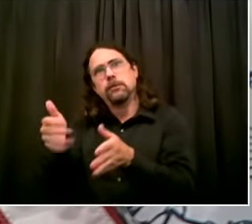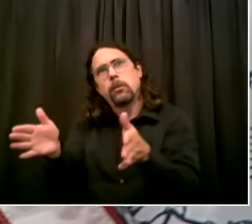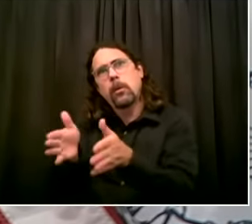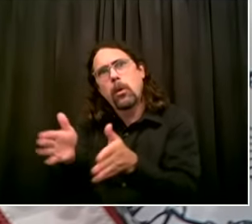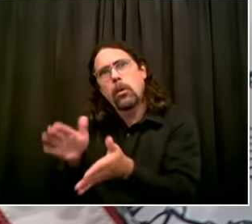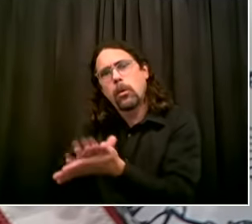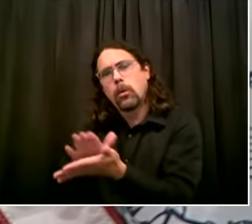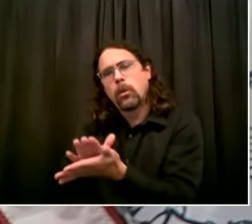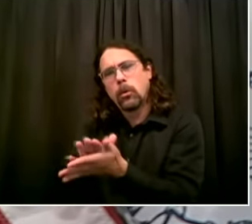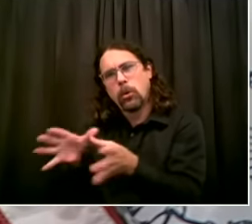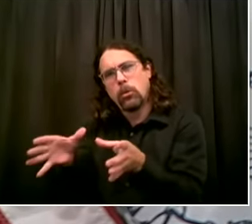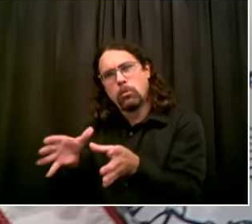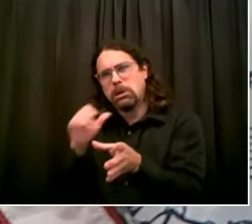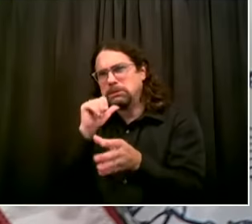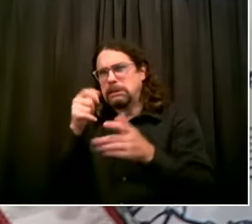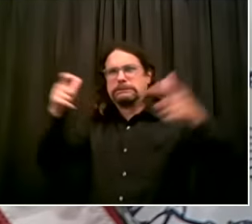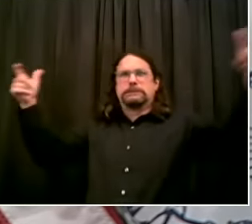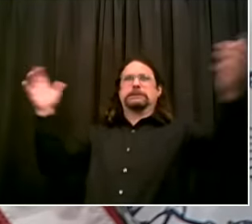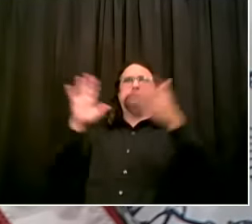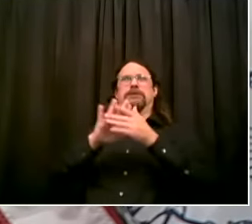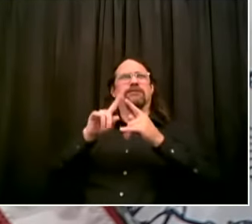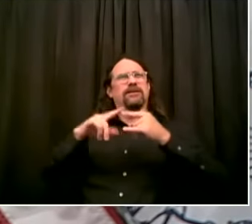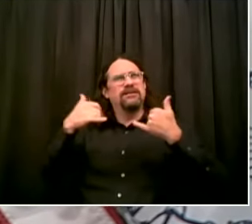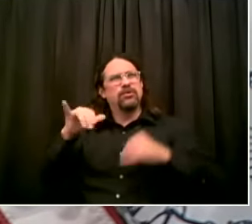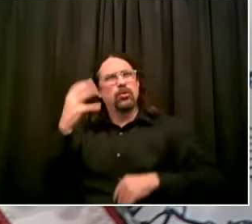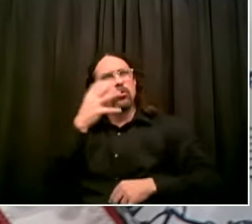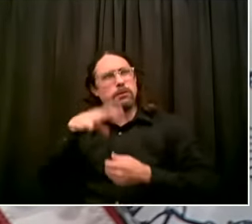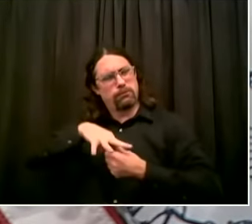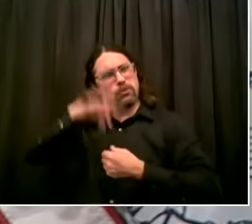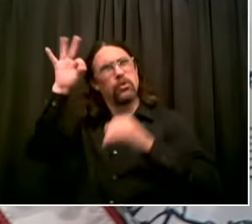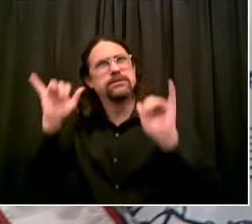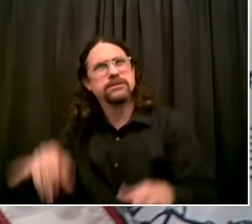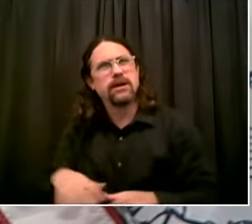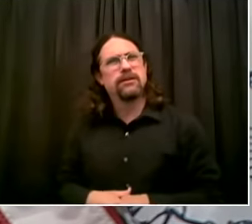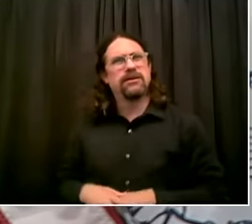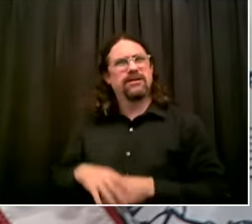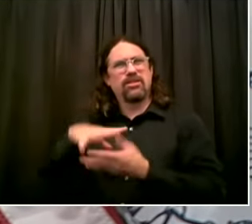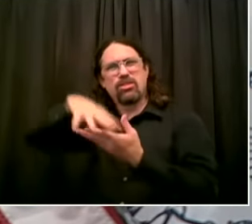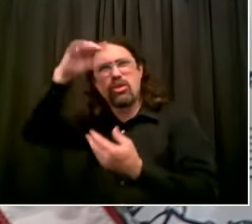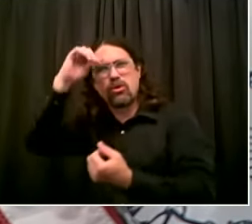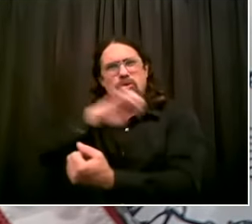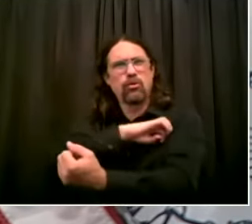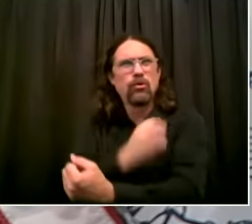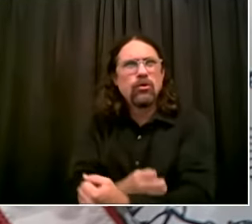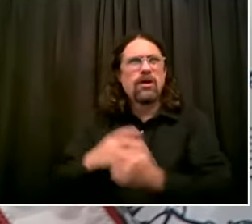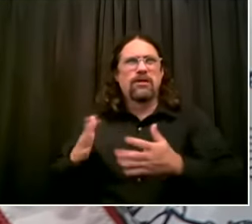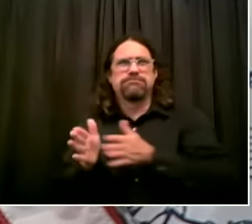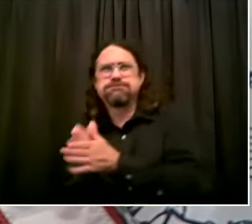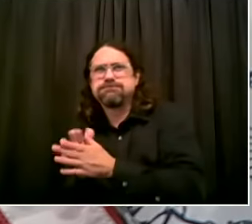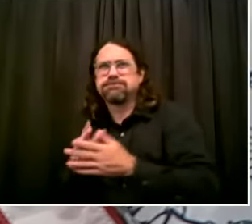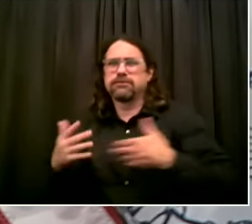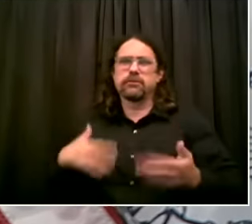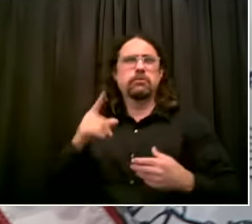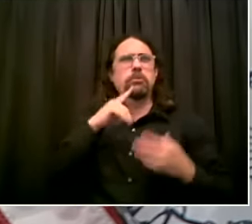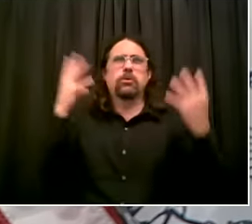THROUGH EIGHT SCHOOLS AND YOU SEE THE IMAGE TODAY, THE CHANCELLOR AND I WERE AT THE ISLAND SCHOOL, A TREMENDOUS